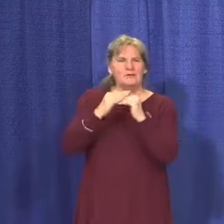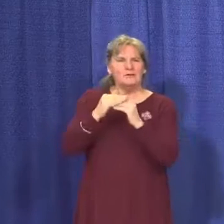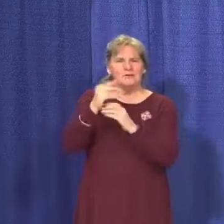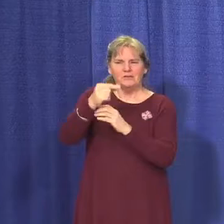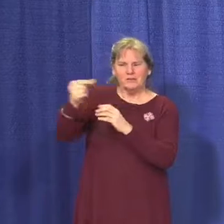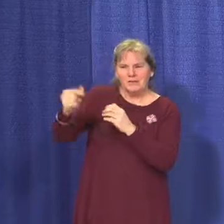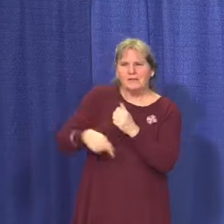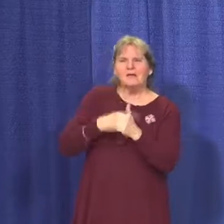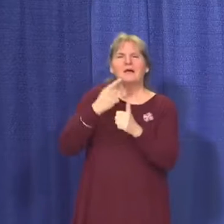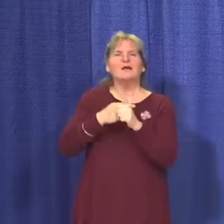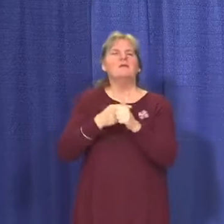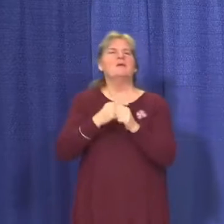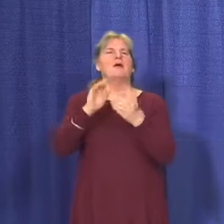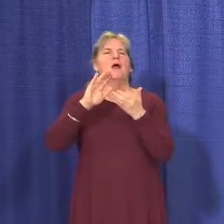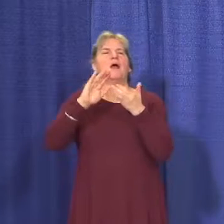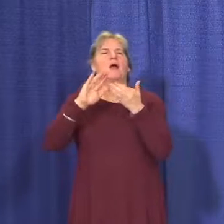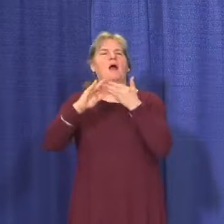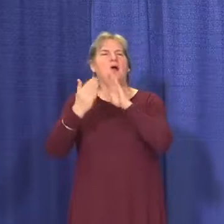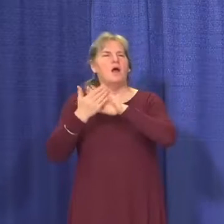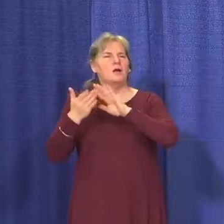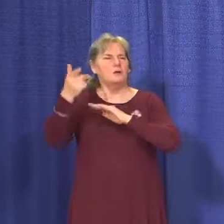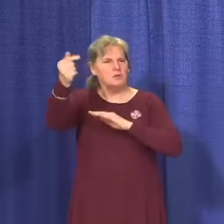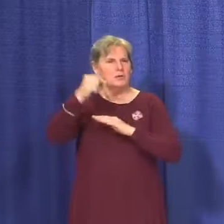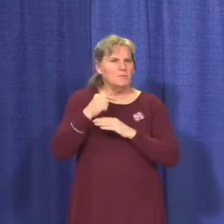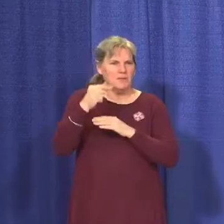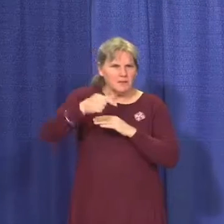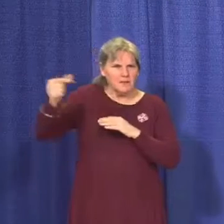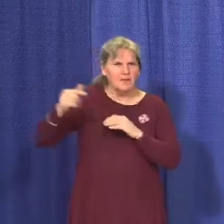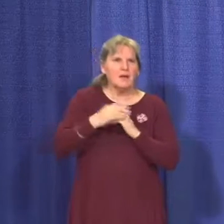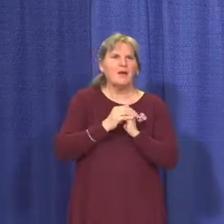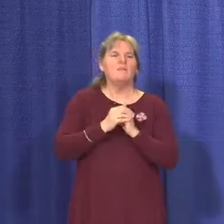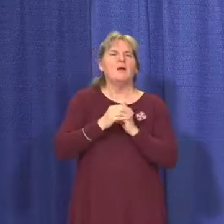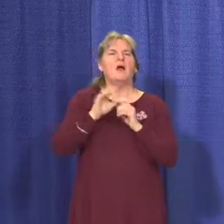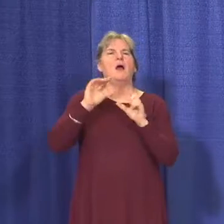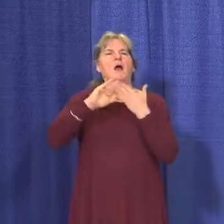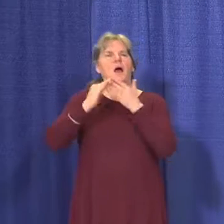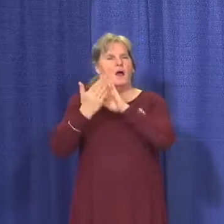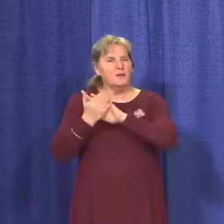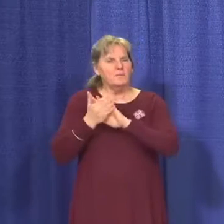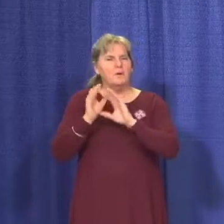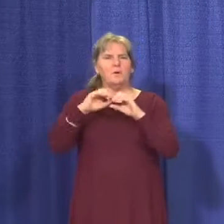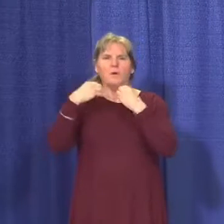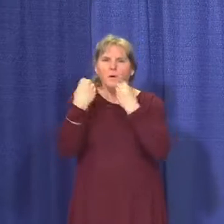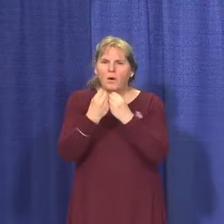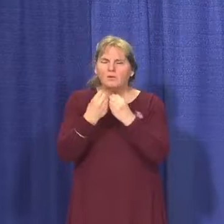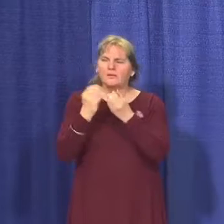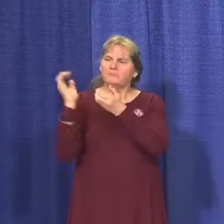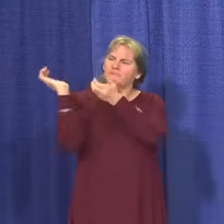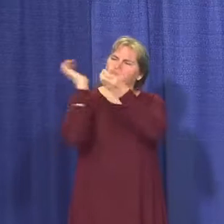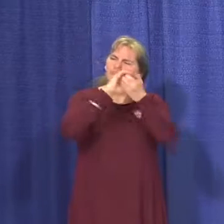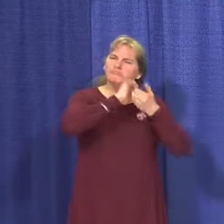of our first Nations governments, Yukon municipalities, our community and nongovernment organizations,